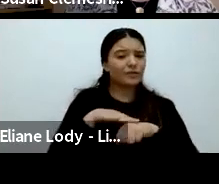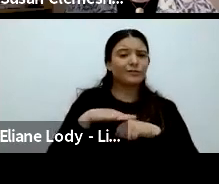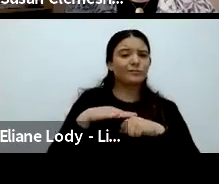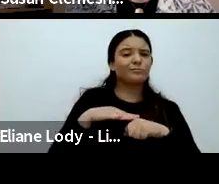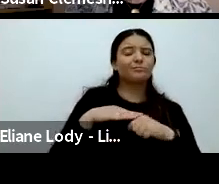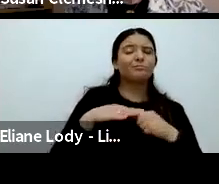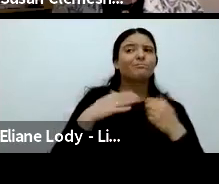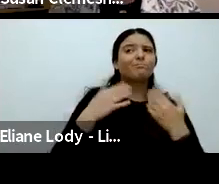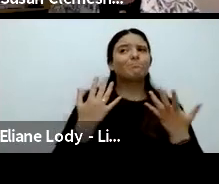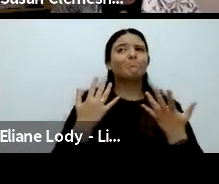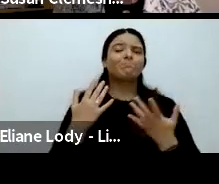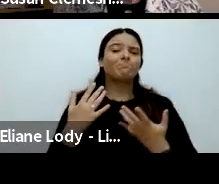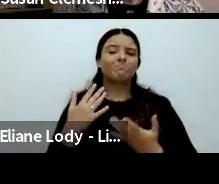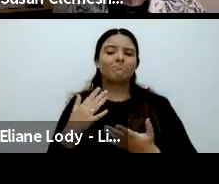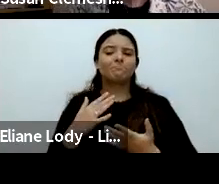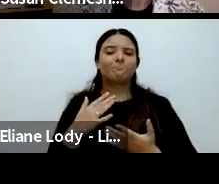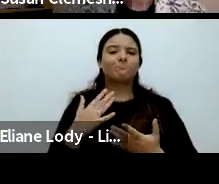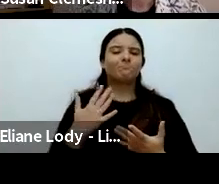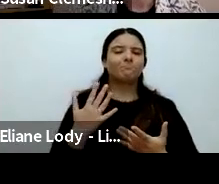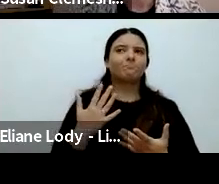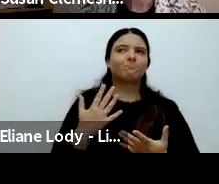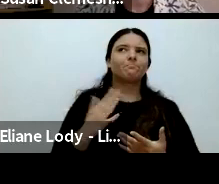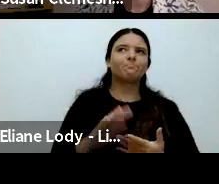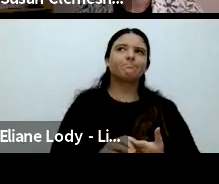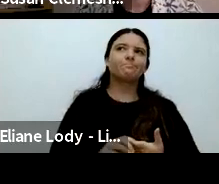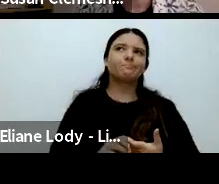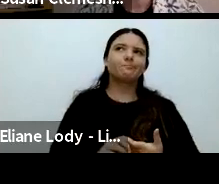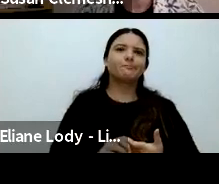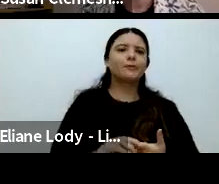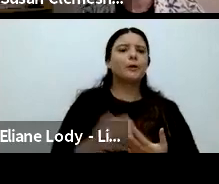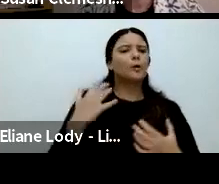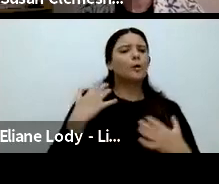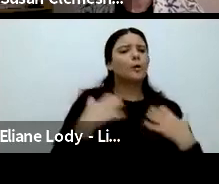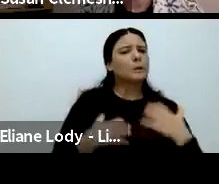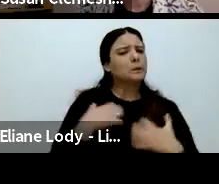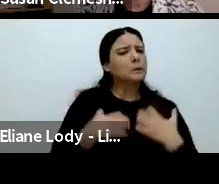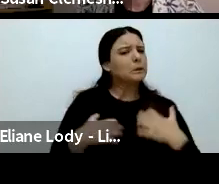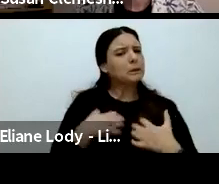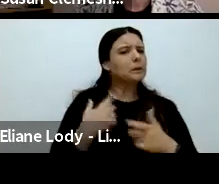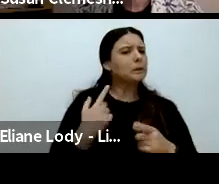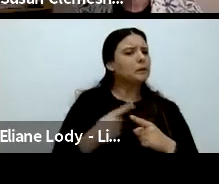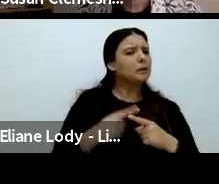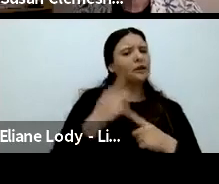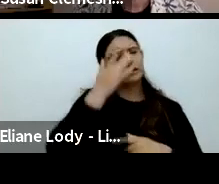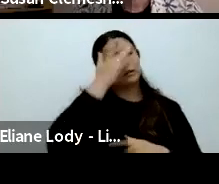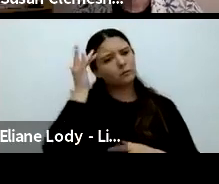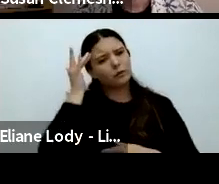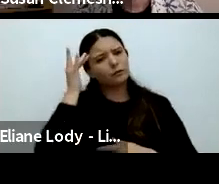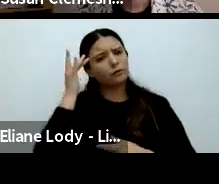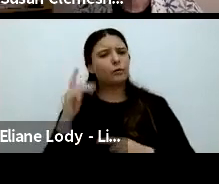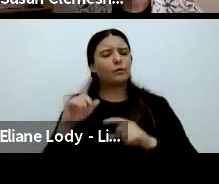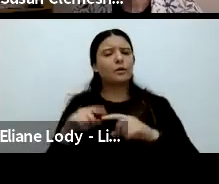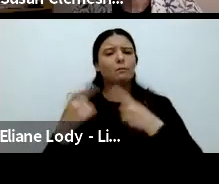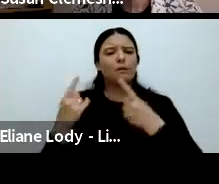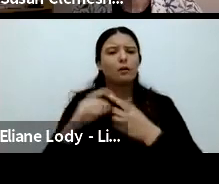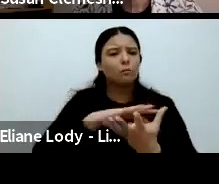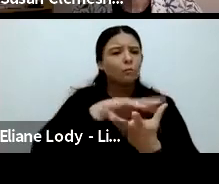o, troubles us because o, troubles us because we're preparing people for schools that don't really exist. And that's frustrating.